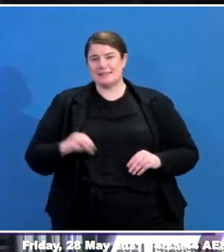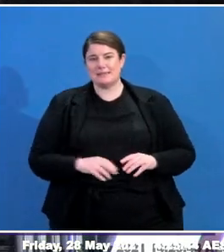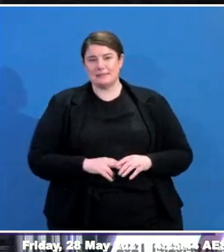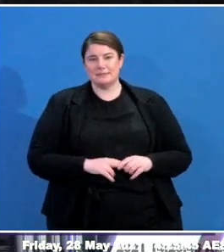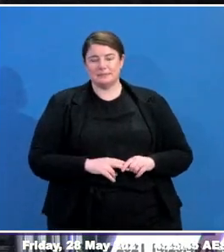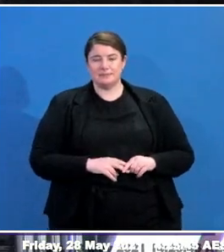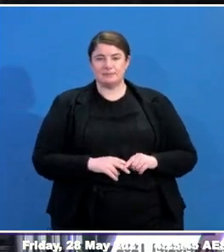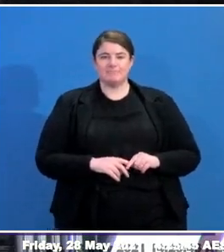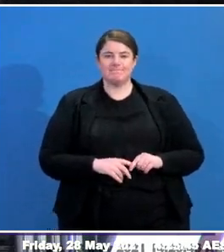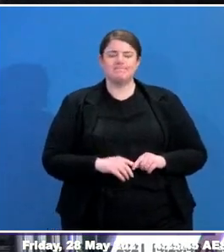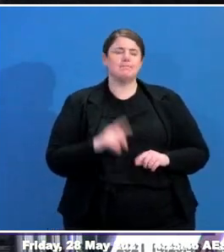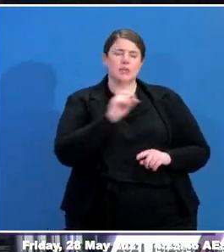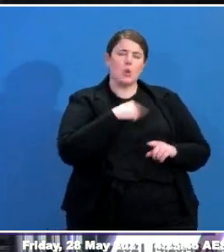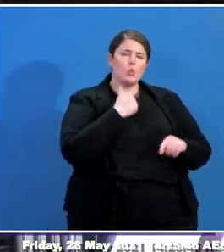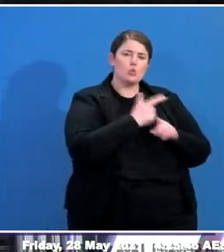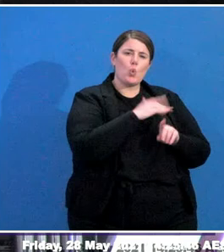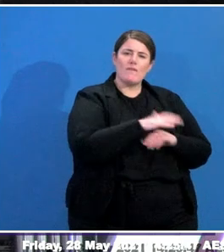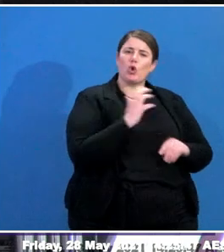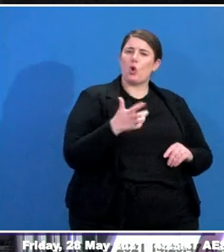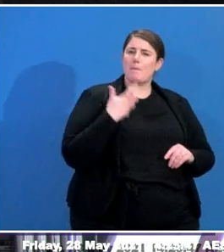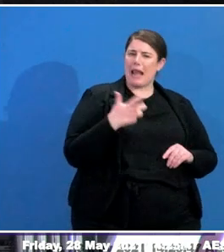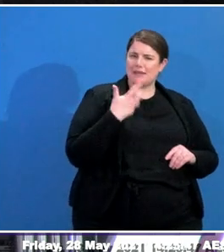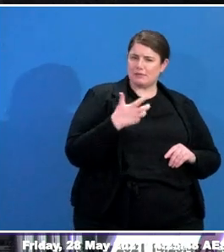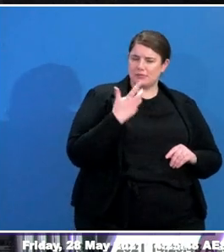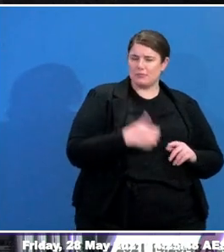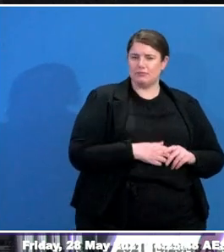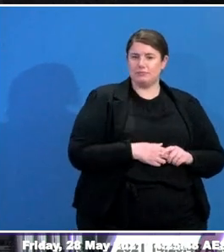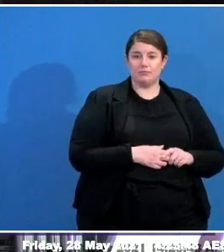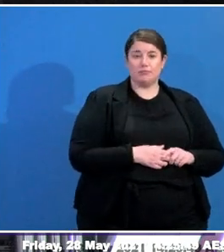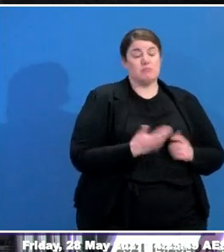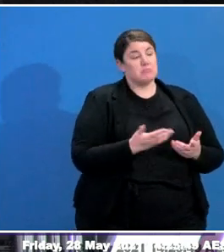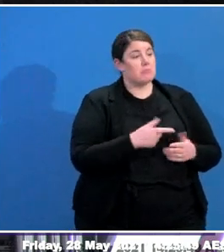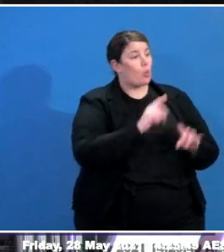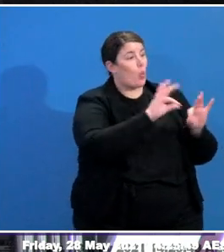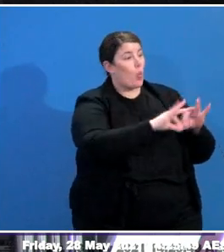Returning to complaints, does a service provider need to